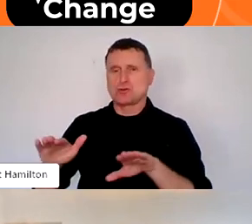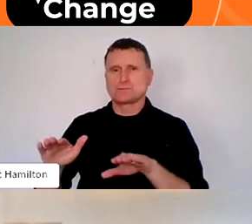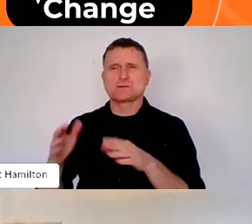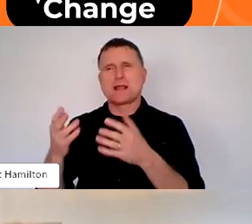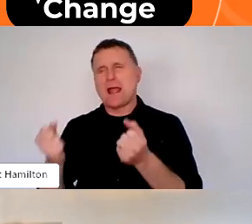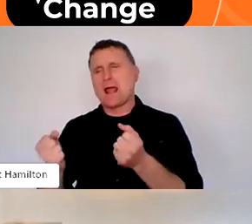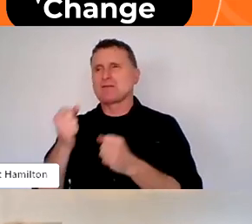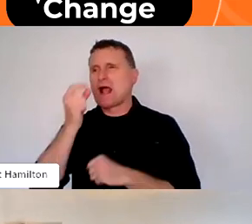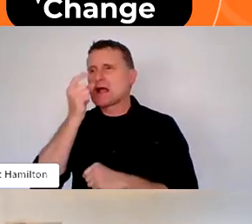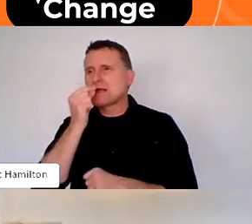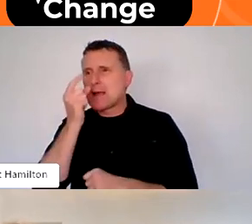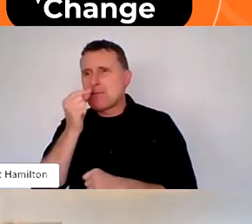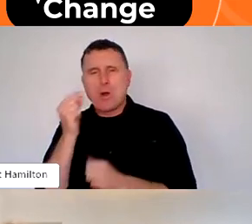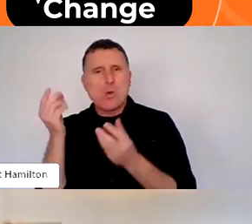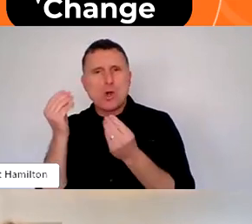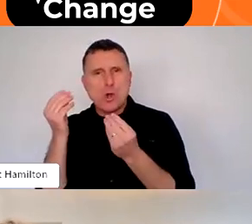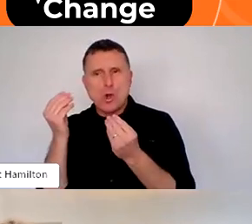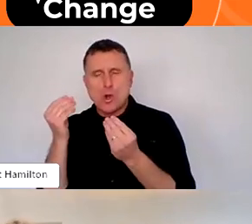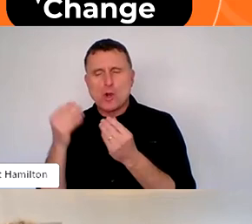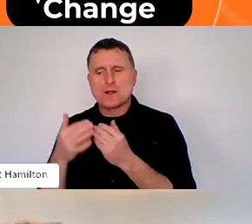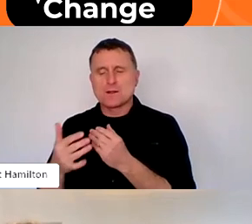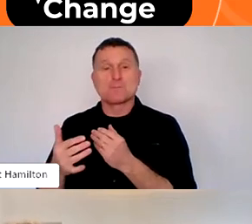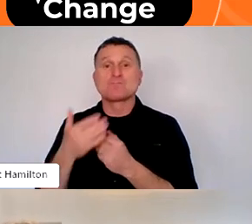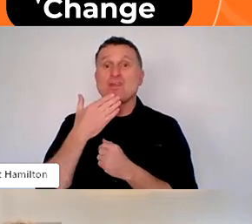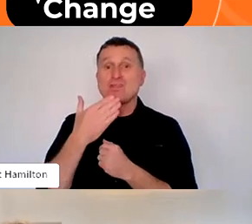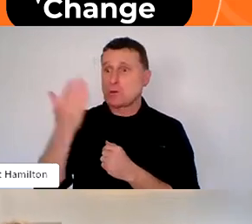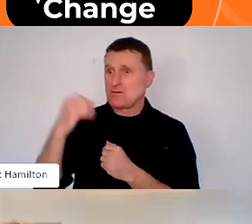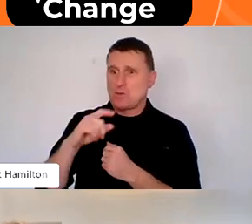to thank Claire for her beautiful articulation of children's and